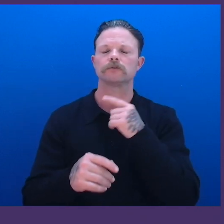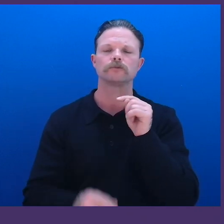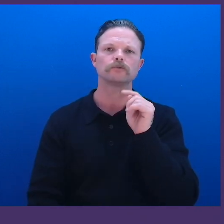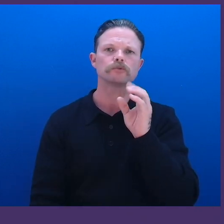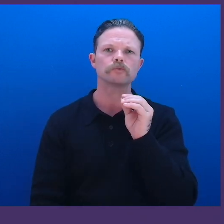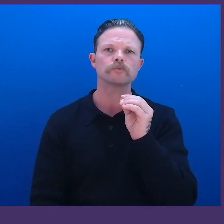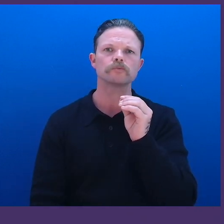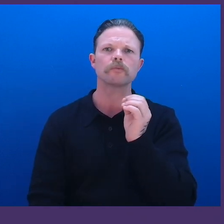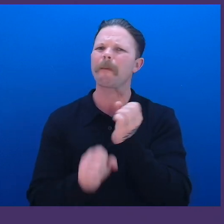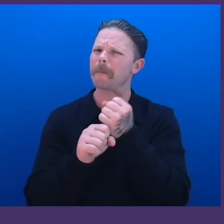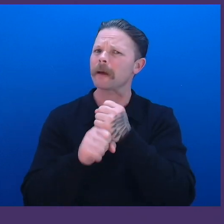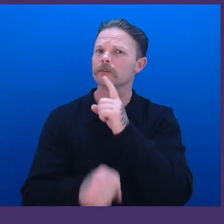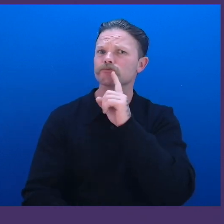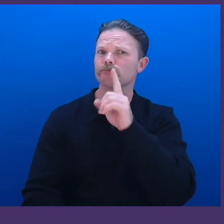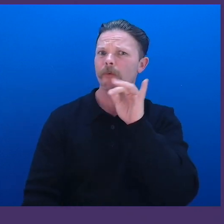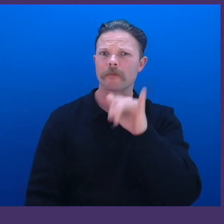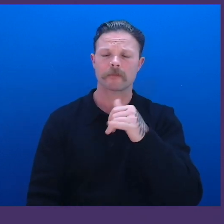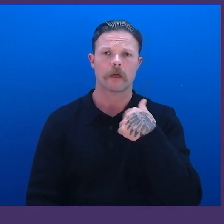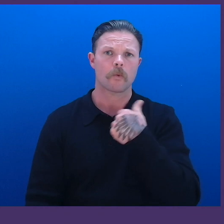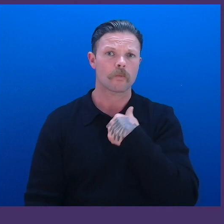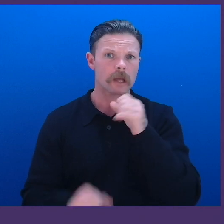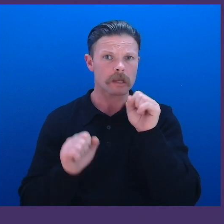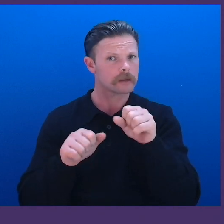that we can continue making progress